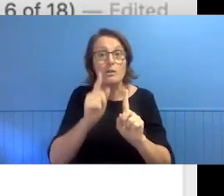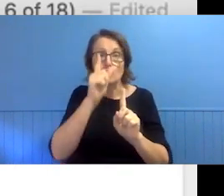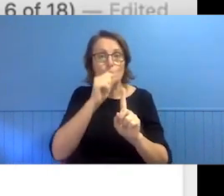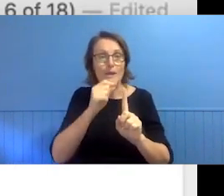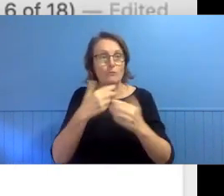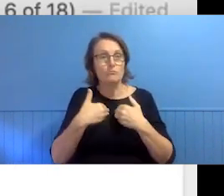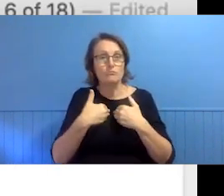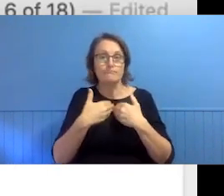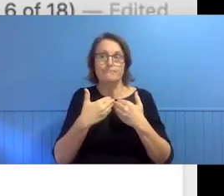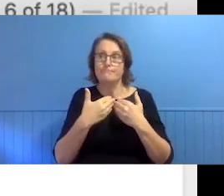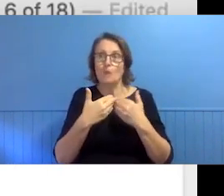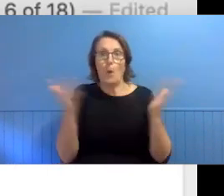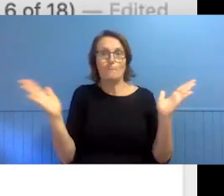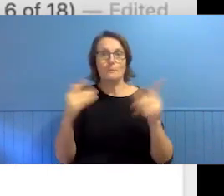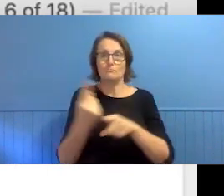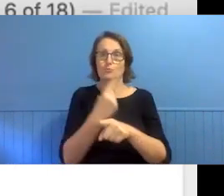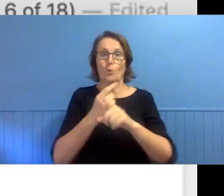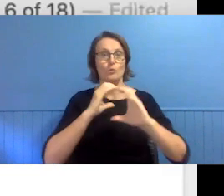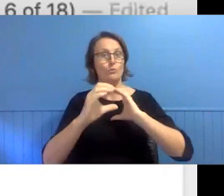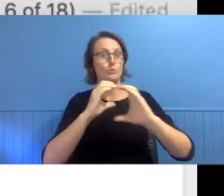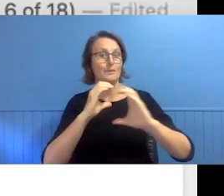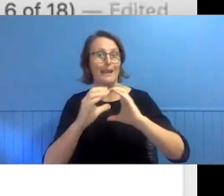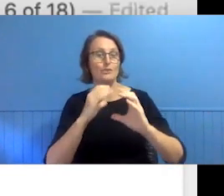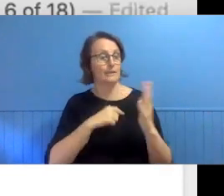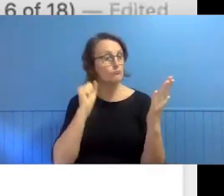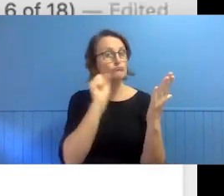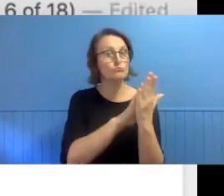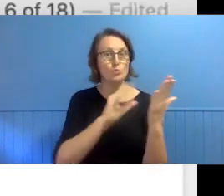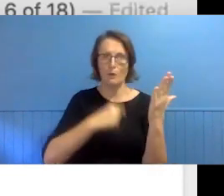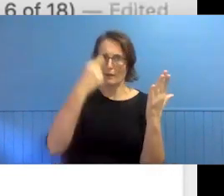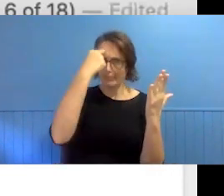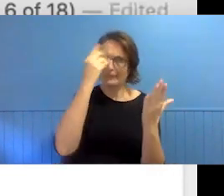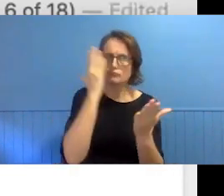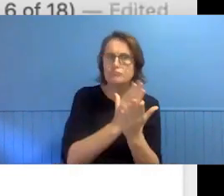we really think. Deepen our connections and express ourselves in